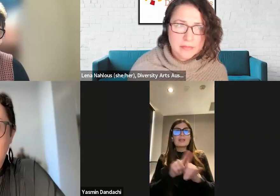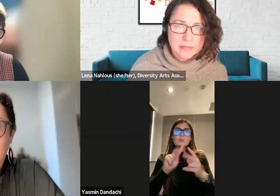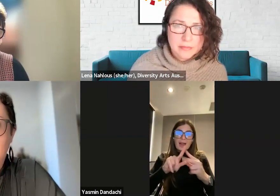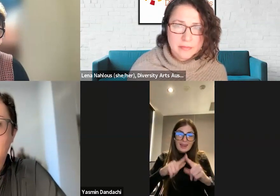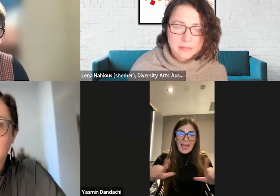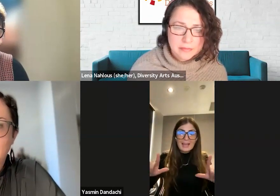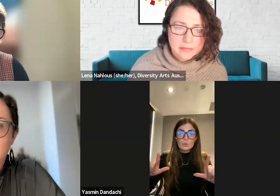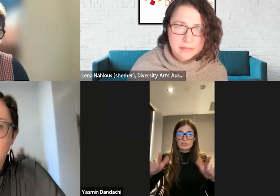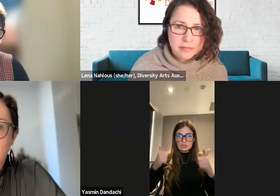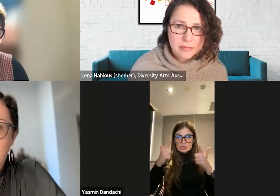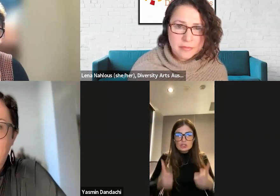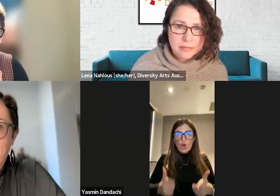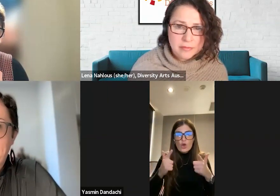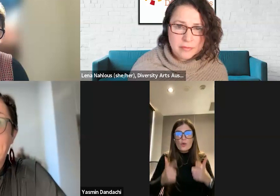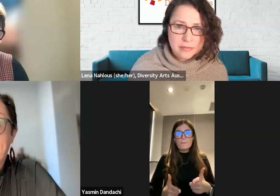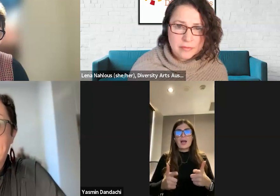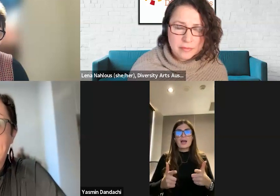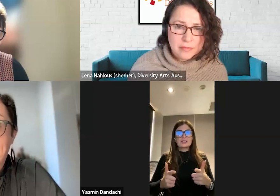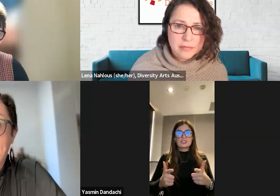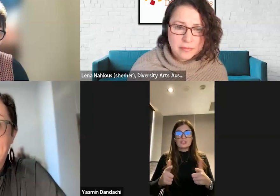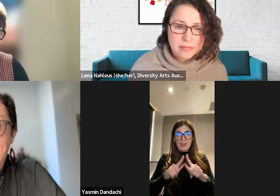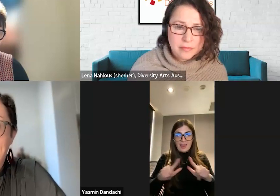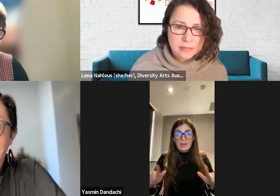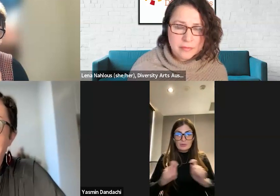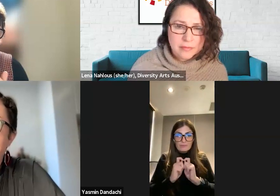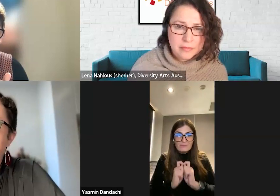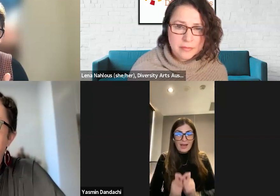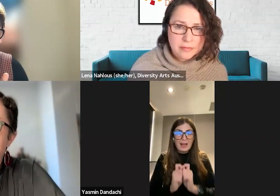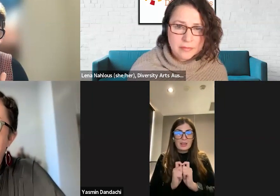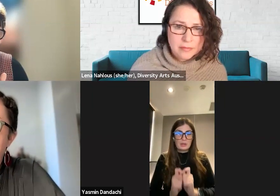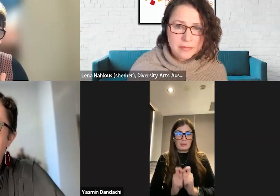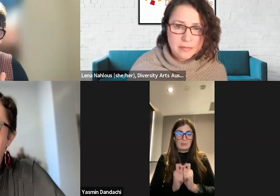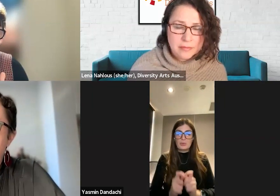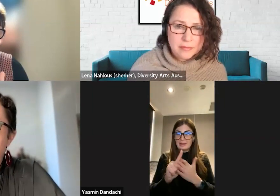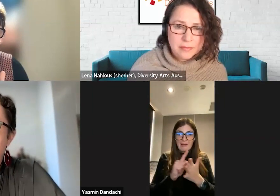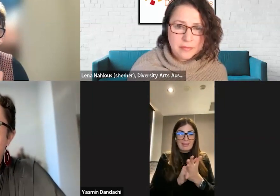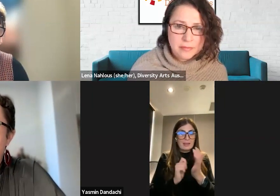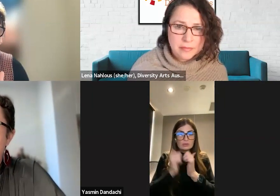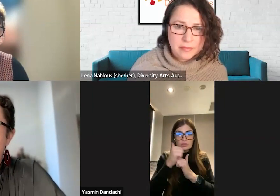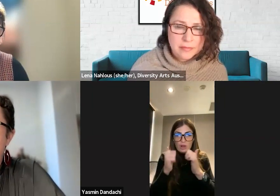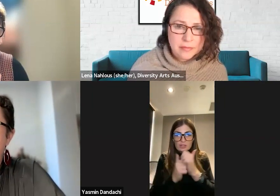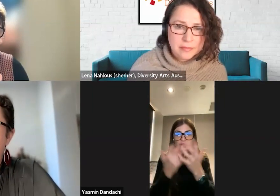that is impenetrable as with a lot of our institutions and legal structures because they were historically designed